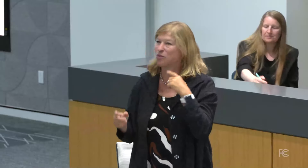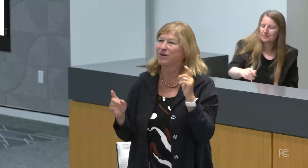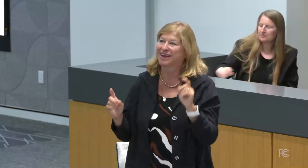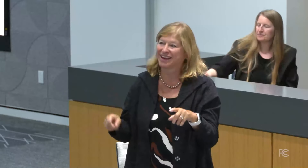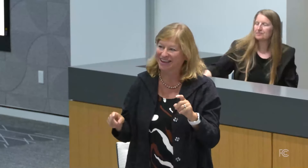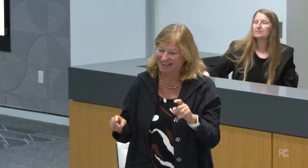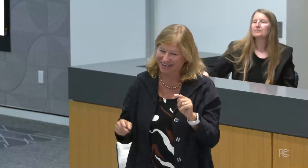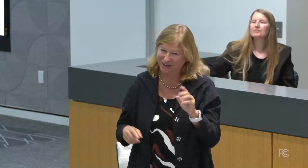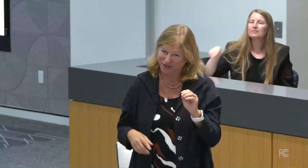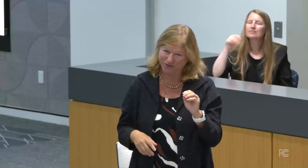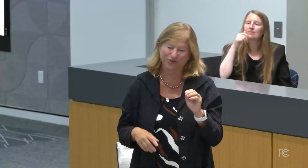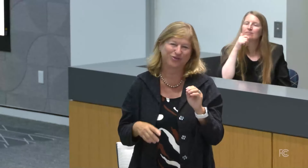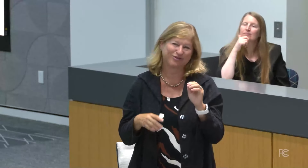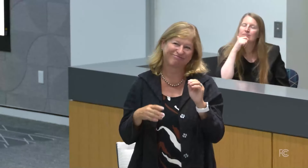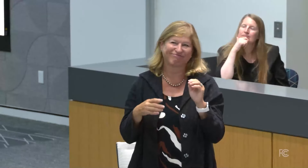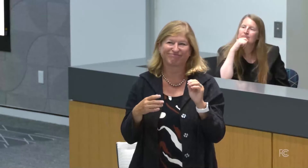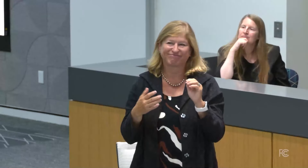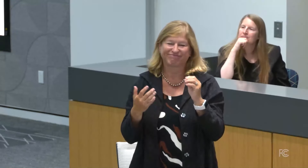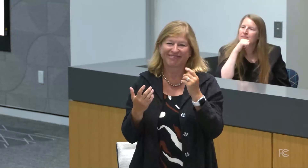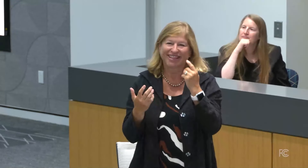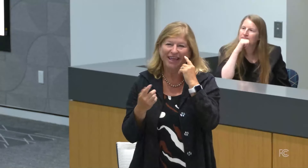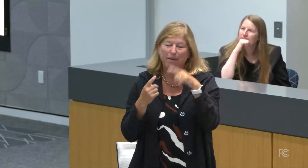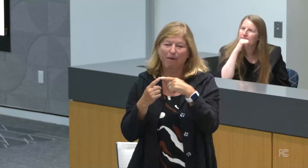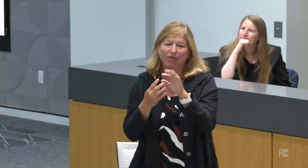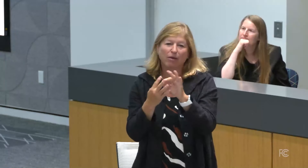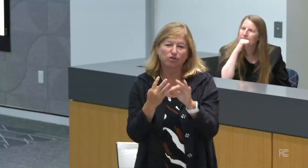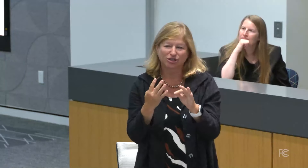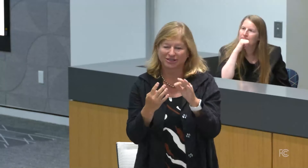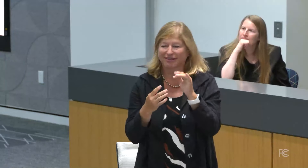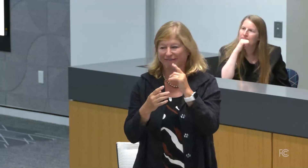GO NOT DRAW BRIDGES YOU'RE NOT RELYING ON ANYONE ELSE TO CONNECT YOU TO THE NEXT